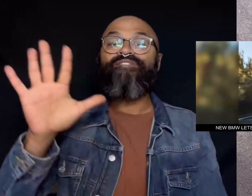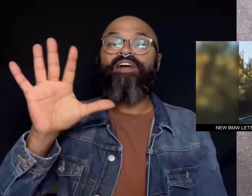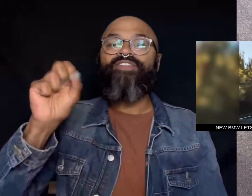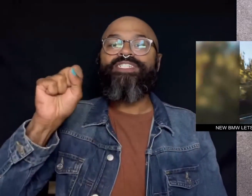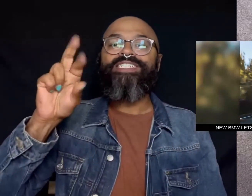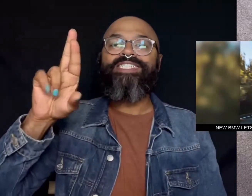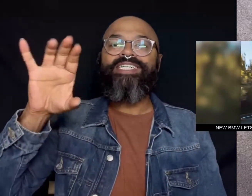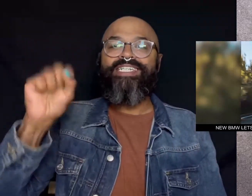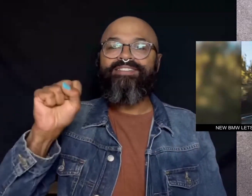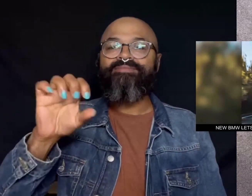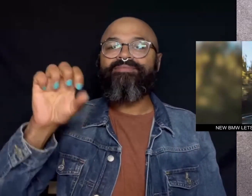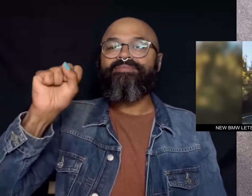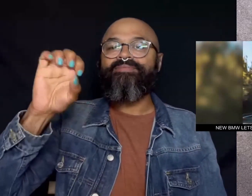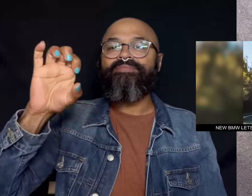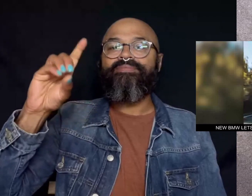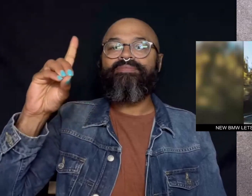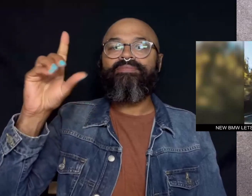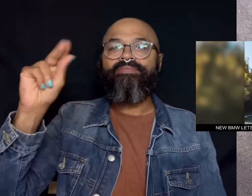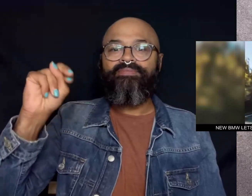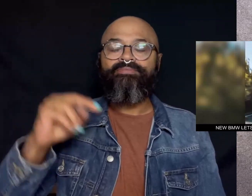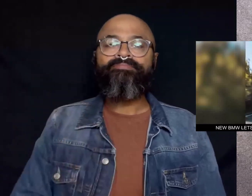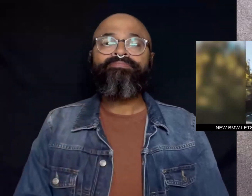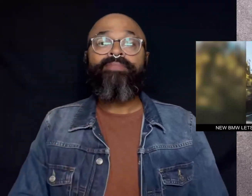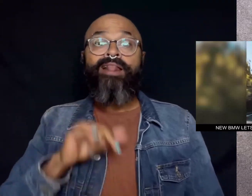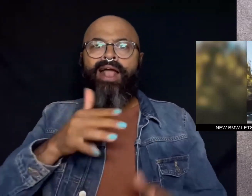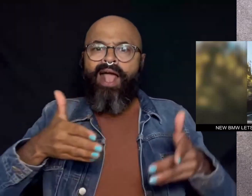The technology is on the new five series sedan.